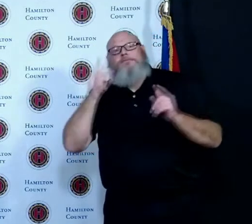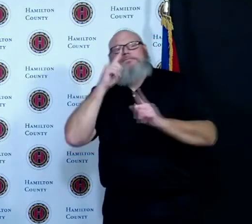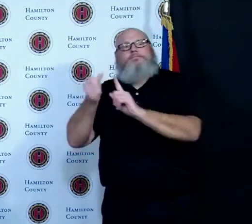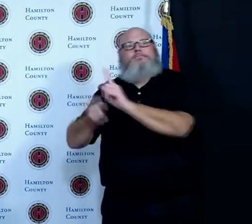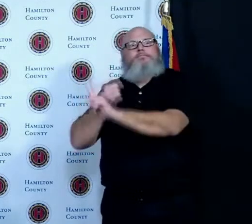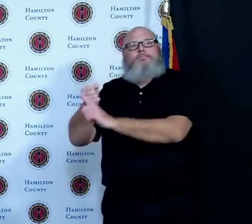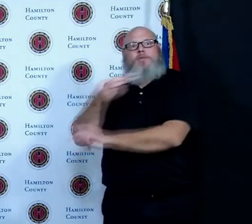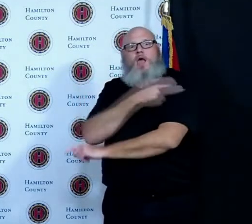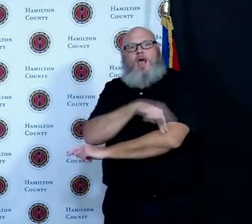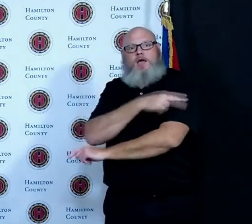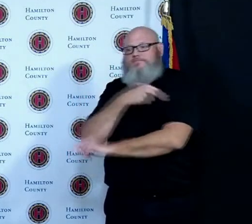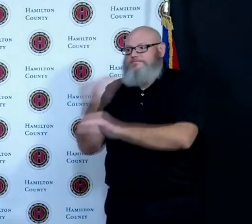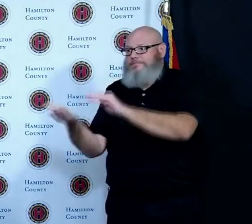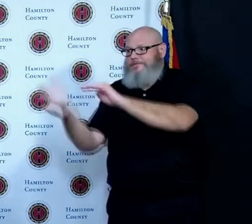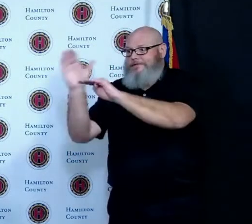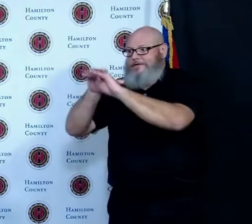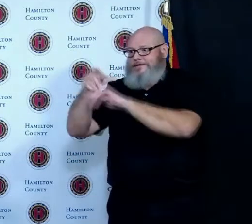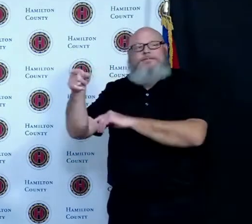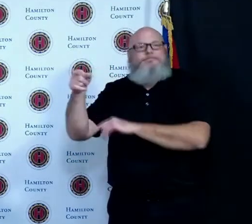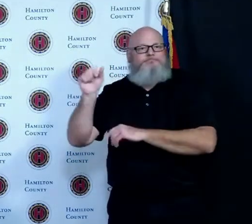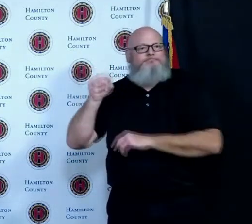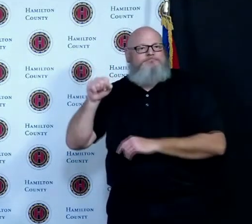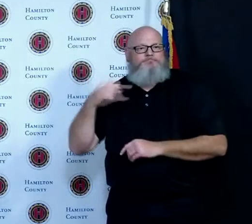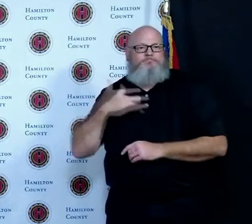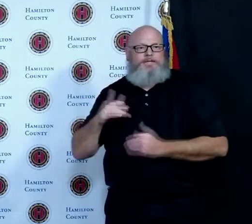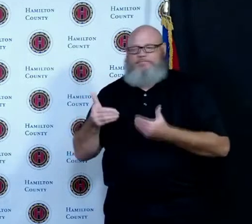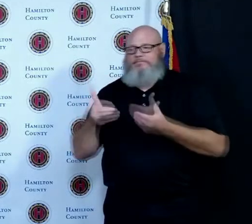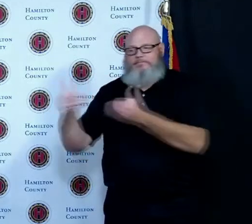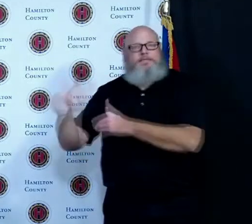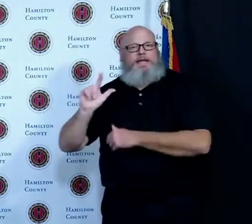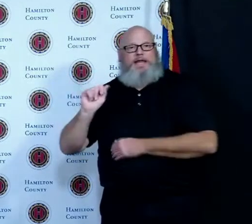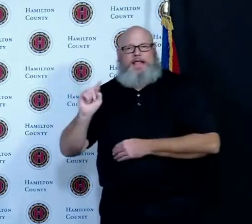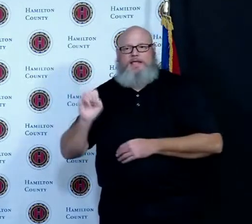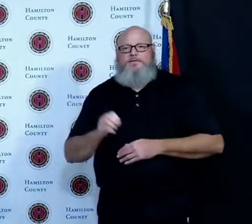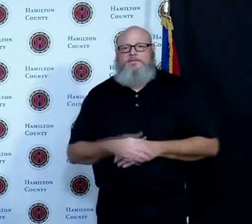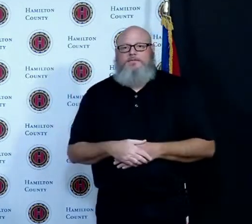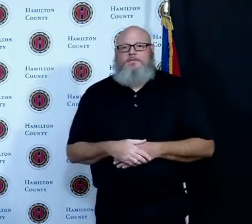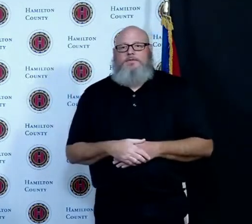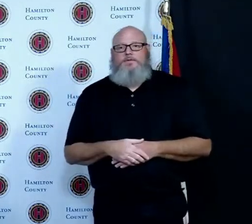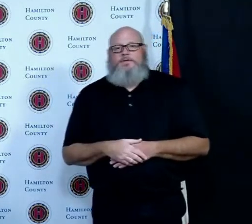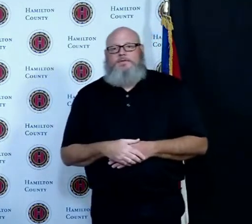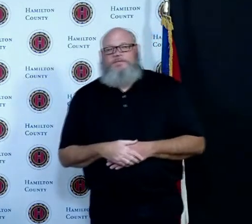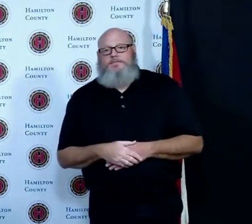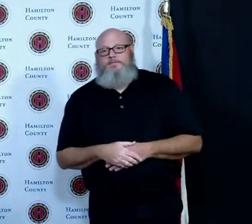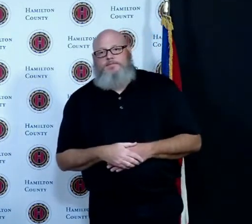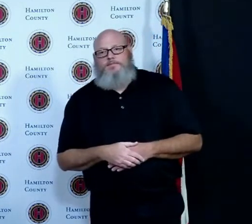trended down in the overall number of cases we have between five and ten cases per day over the